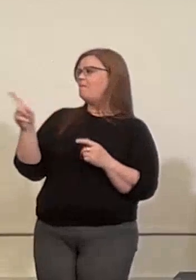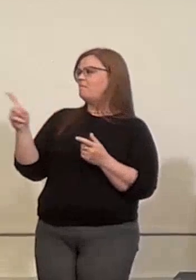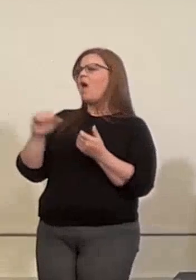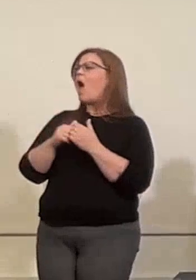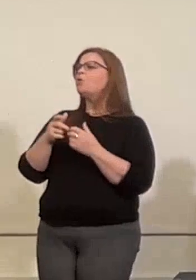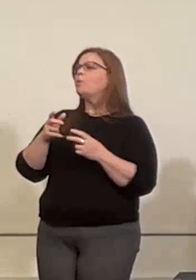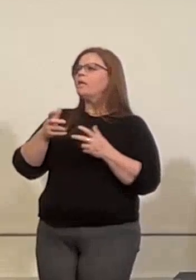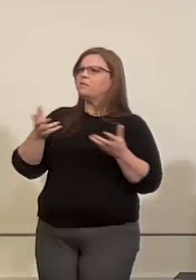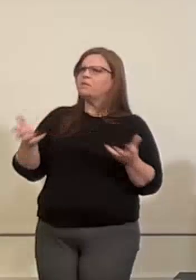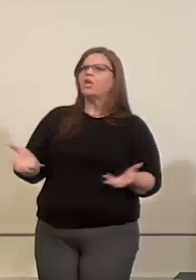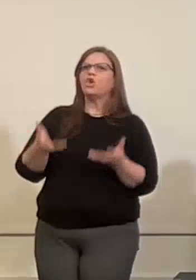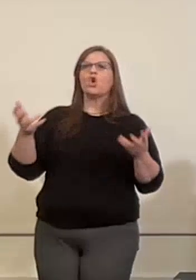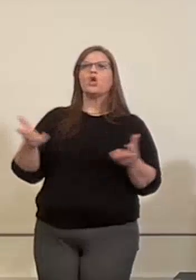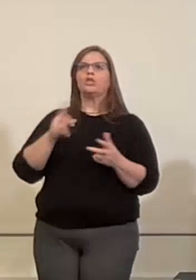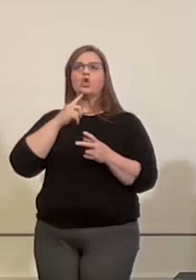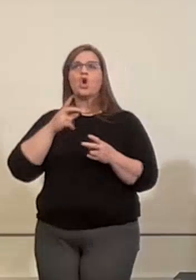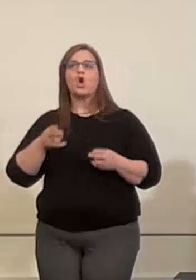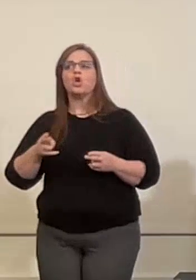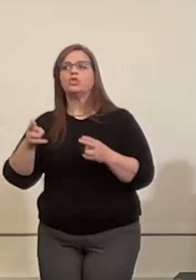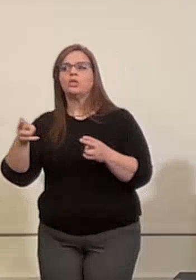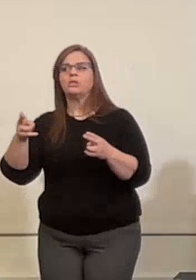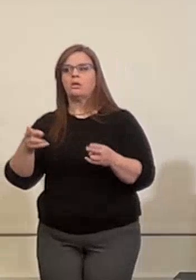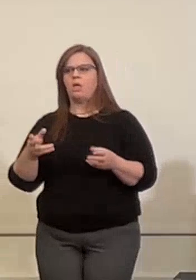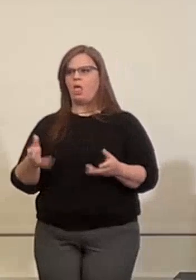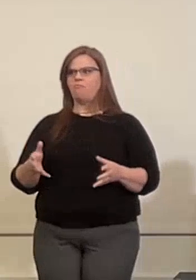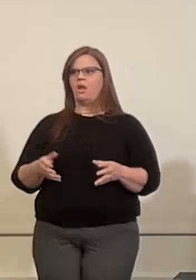I think you guys covered a lot about it.